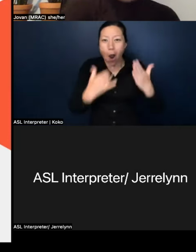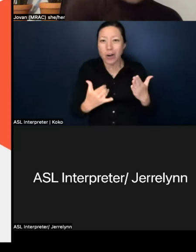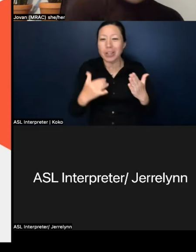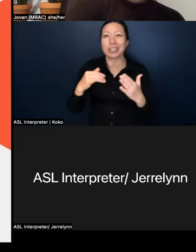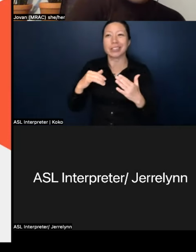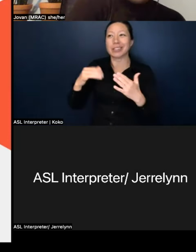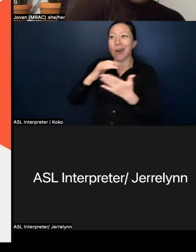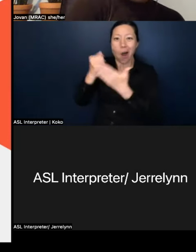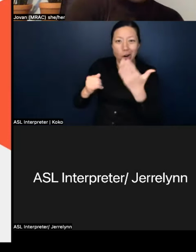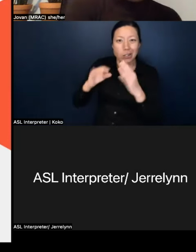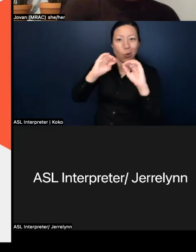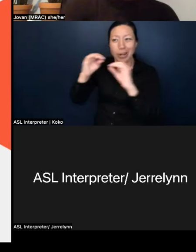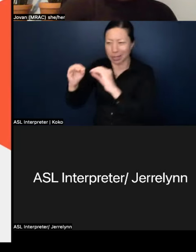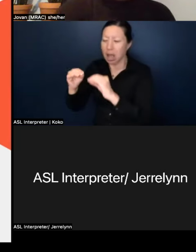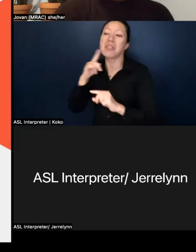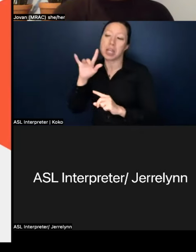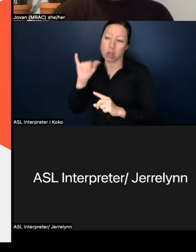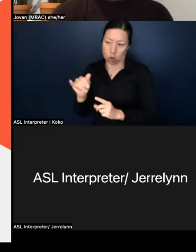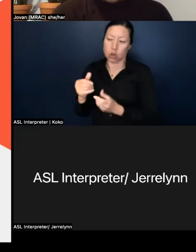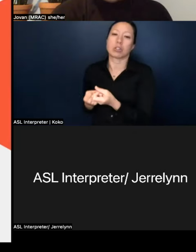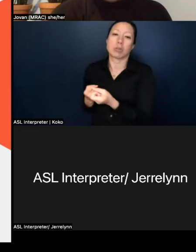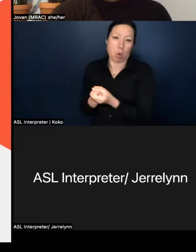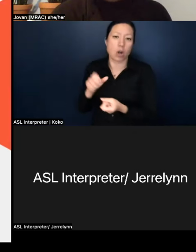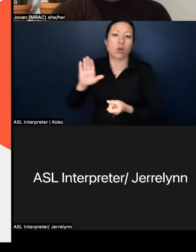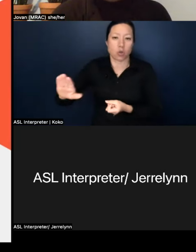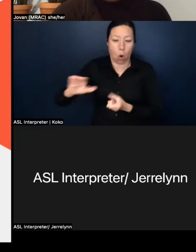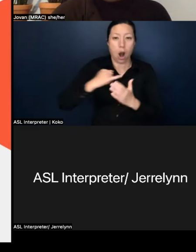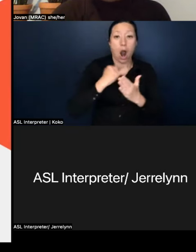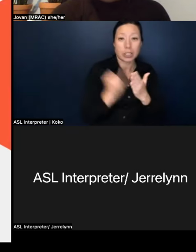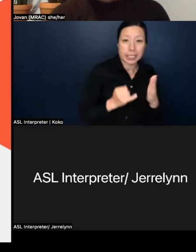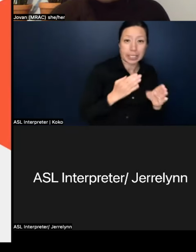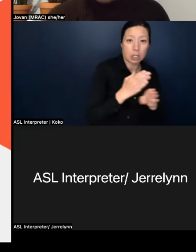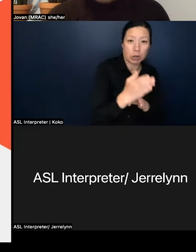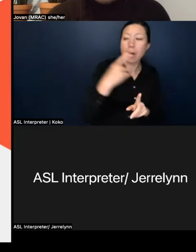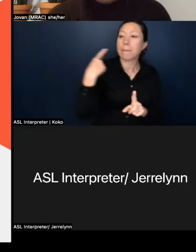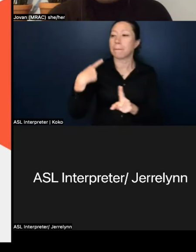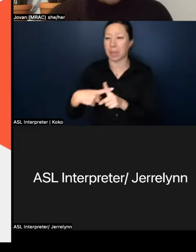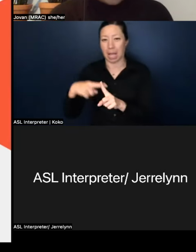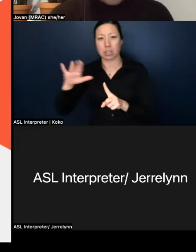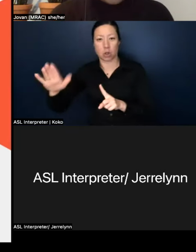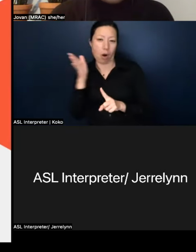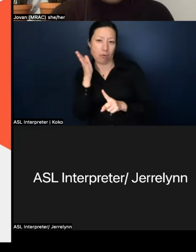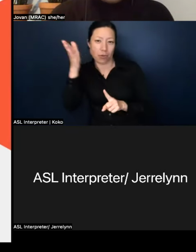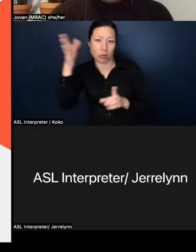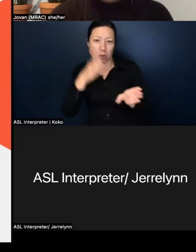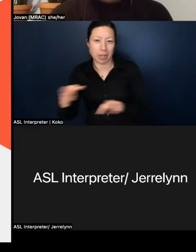artistic career as well as your future plans. [Donna] Thank you, ma'am. You're welcome.